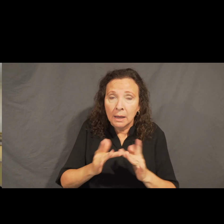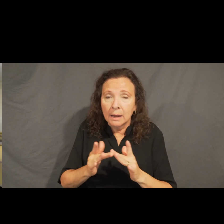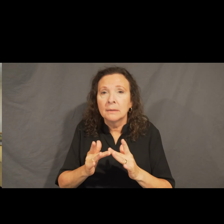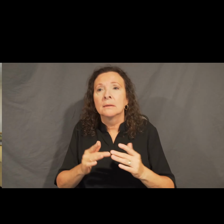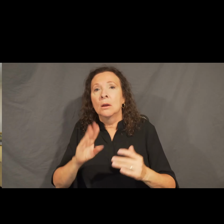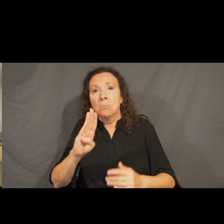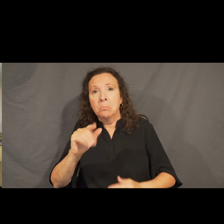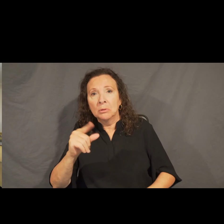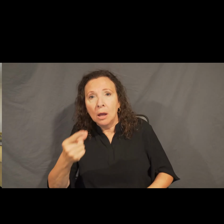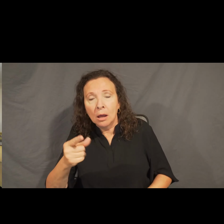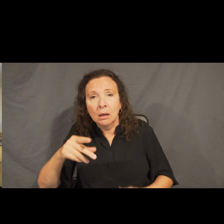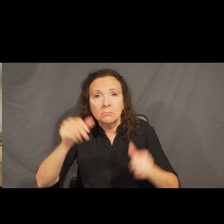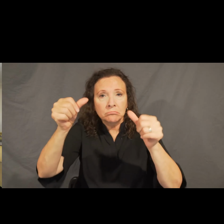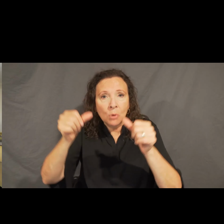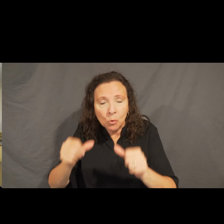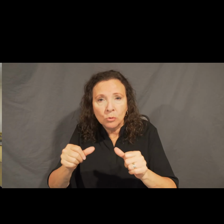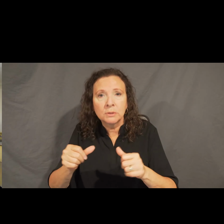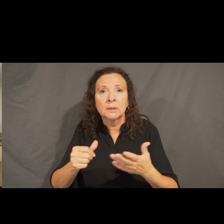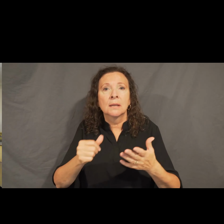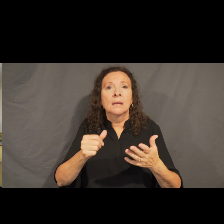to content creation and accessibility.